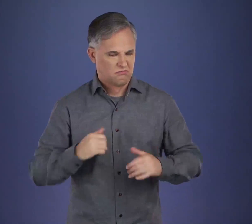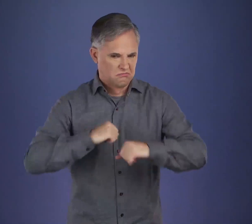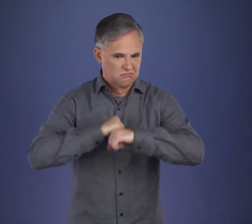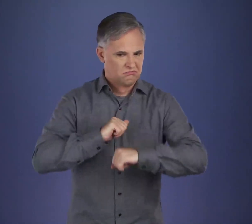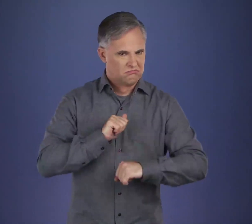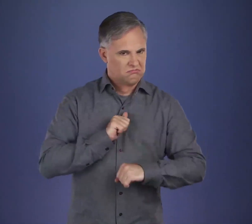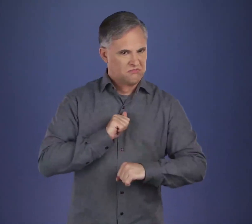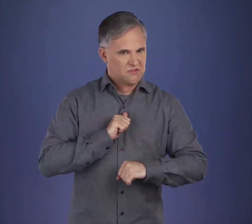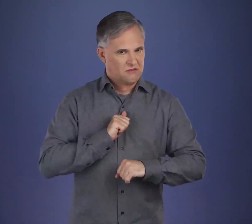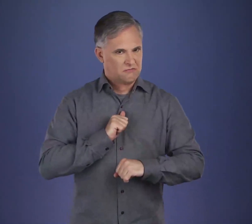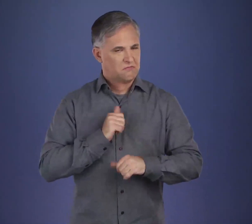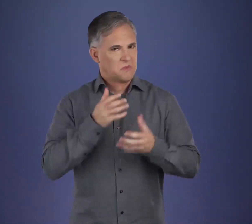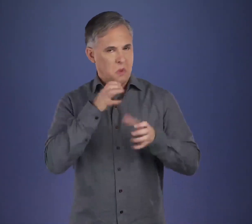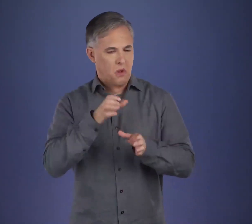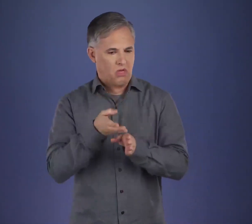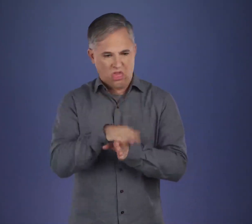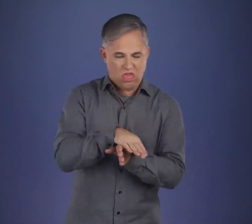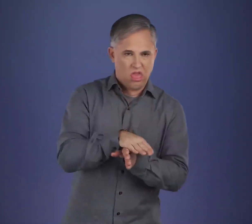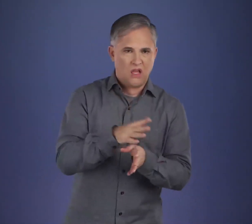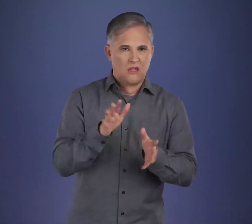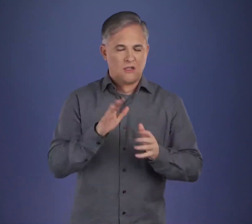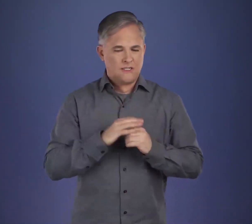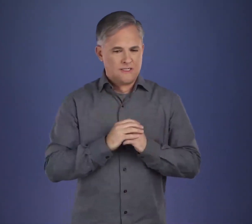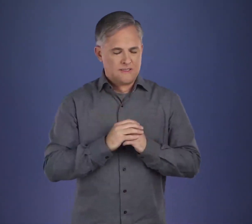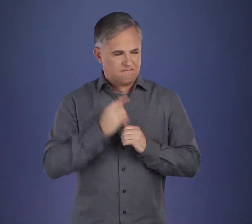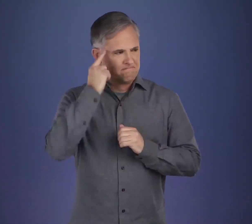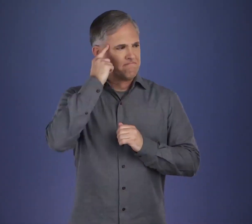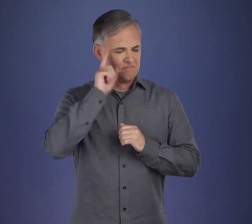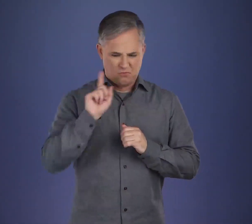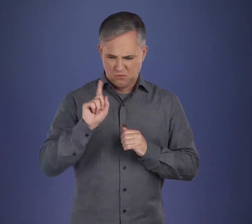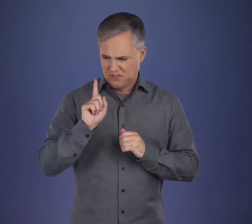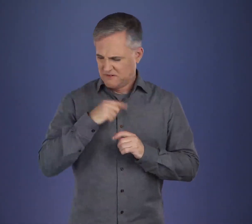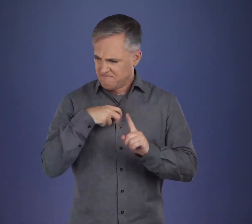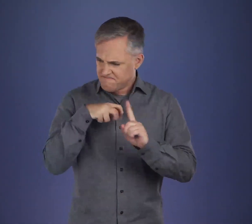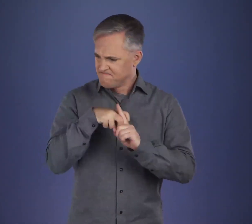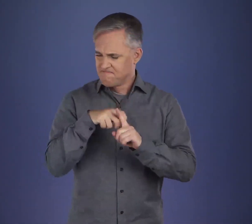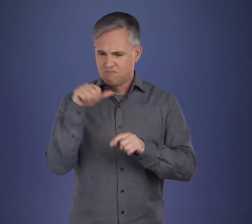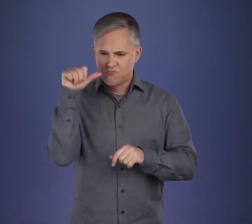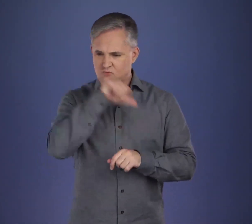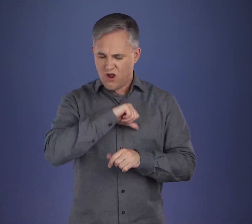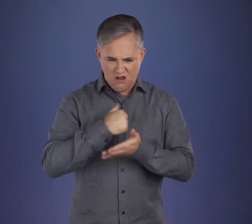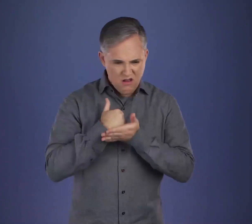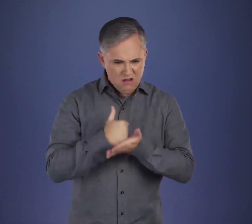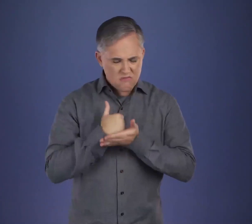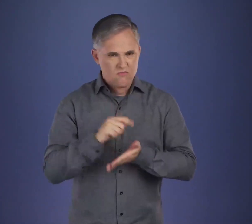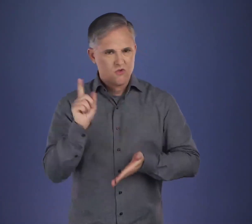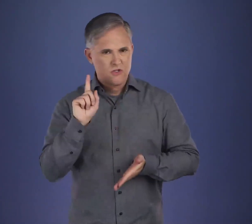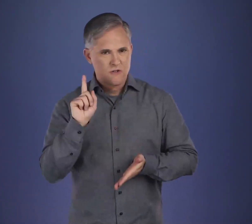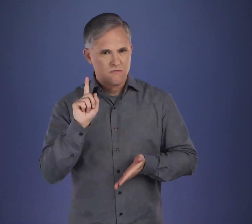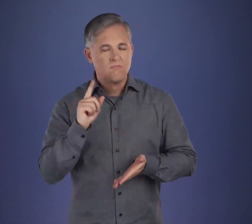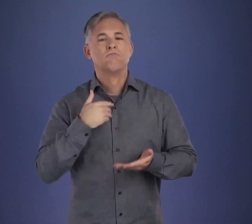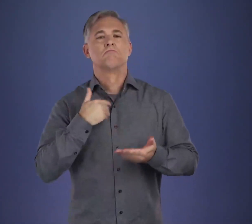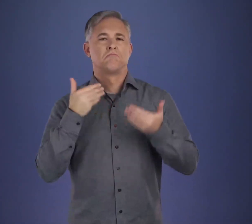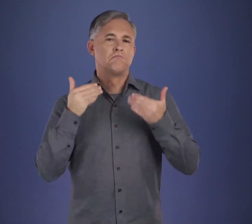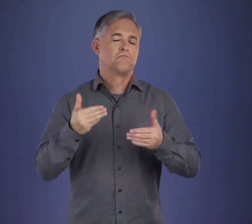Maybe I should take out some insurance against a slip. But first I’d have to find a drunk to work on.